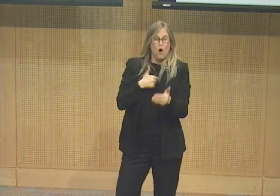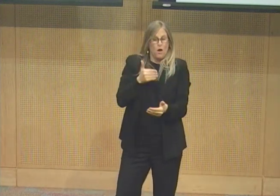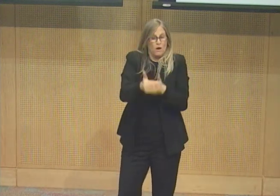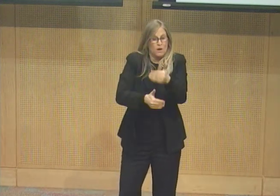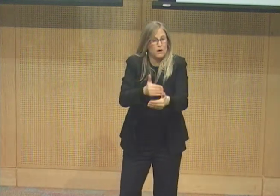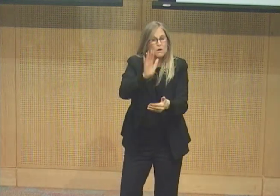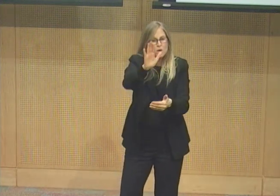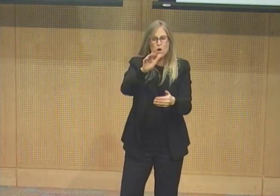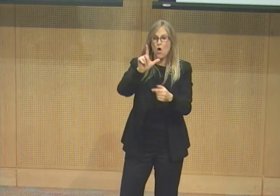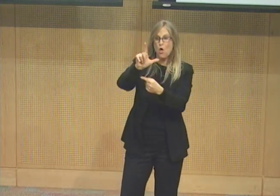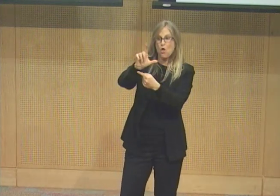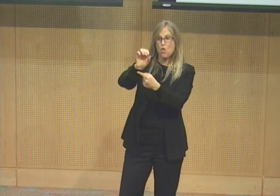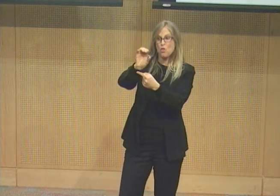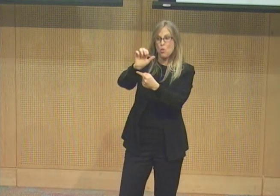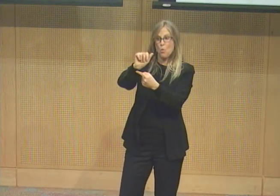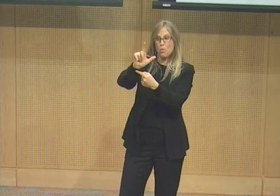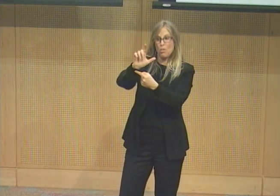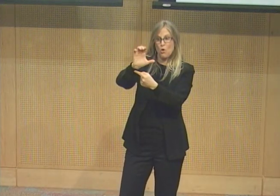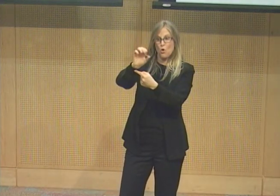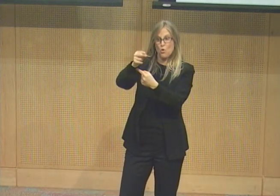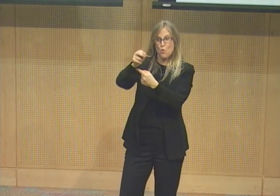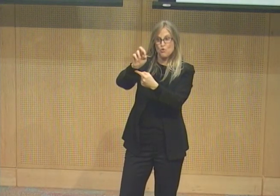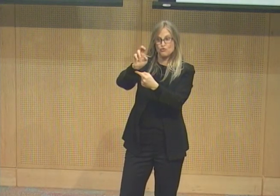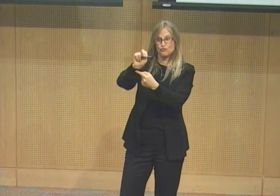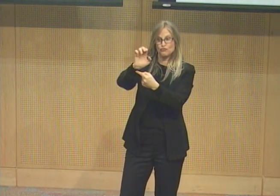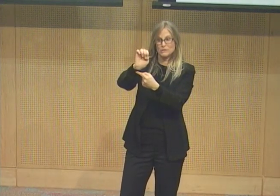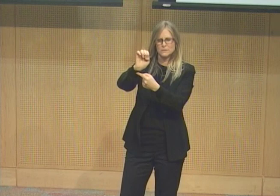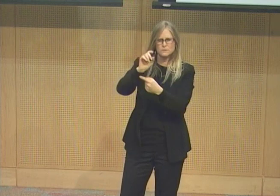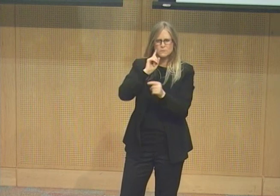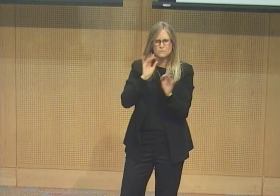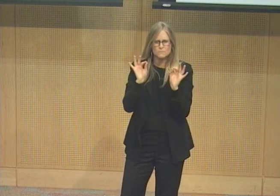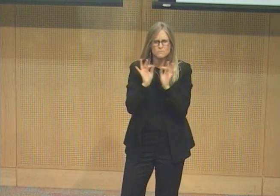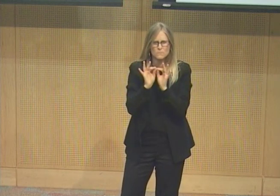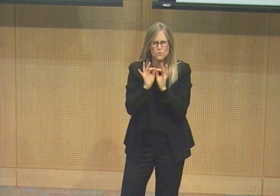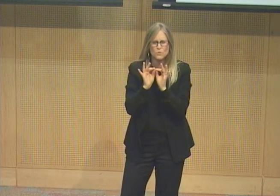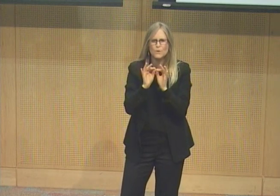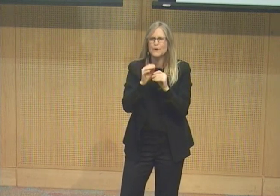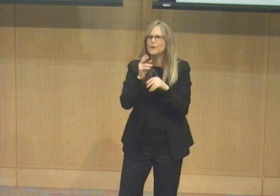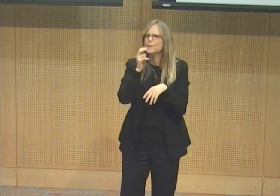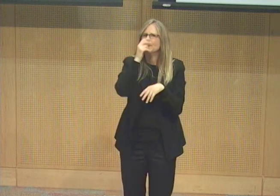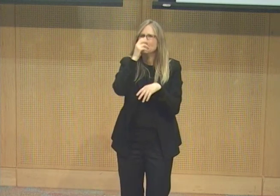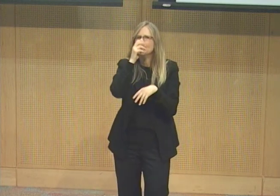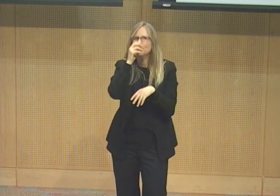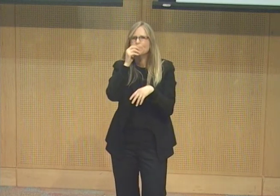Before I go ahead with this and discuss local and global coherence,